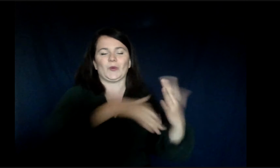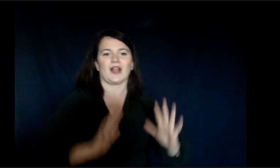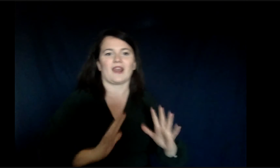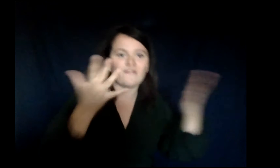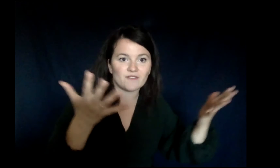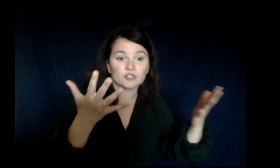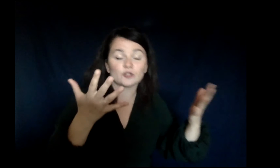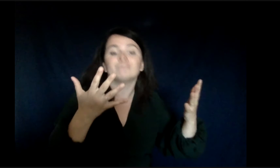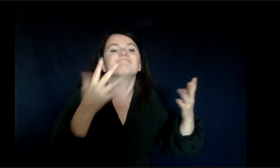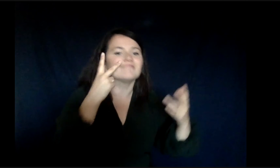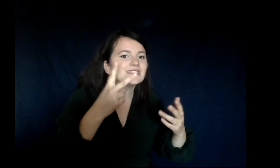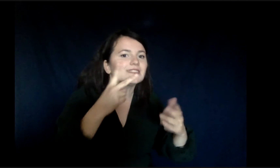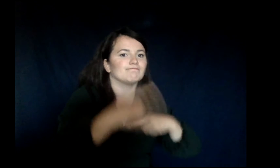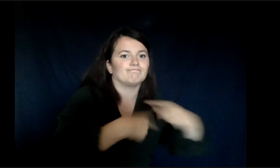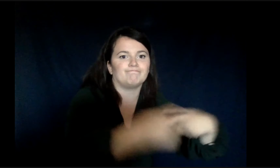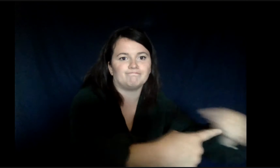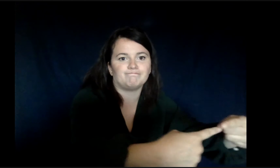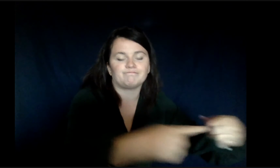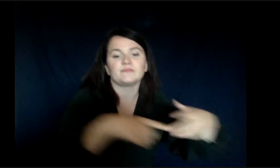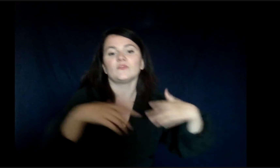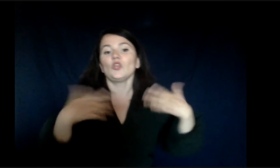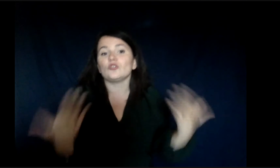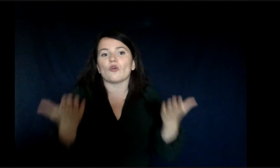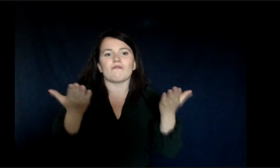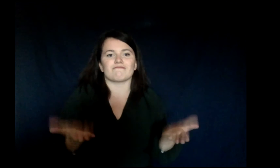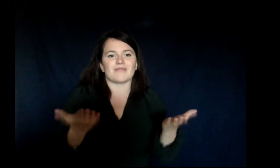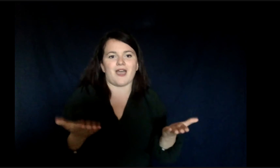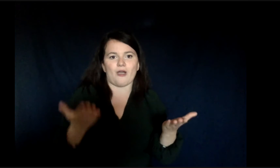But it also implies new challenges to deal with in this area.